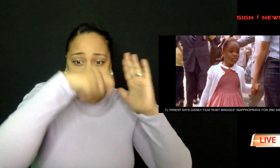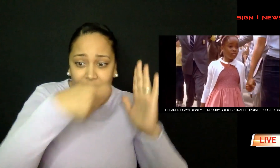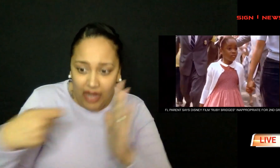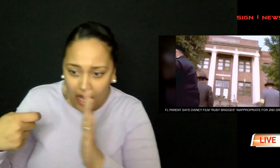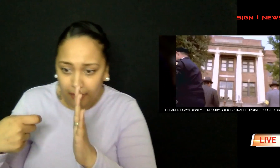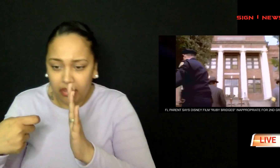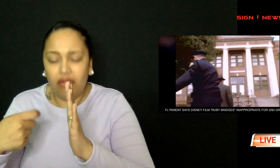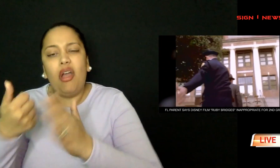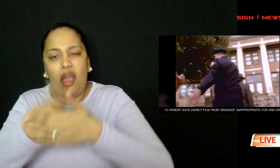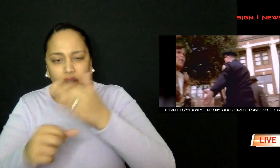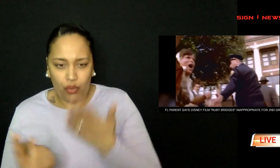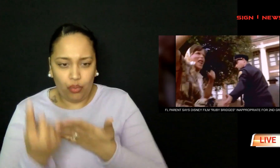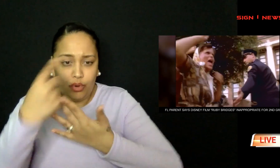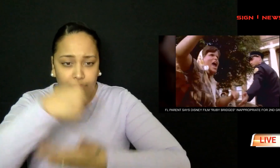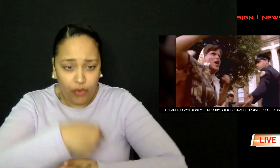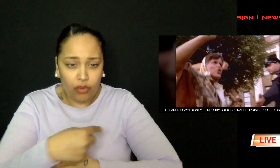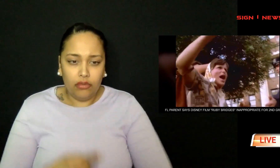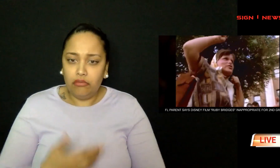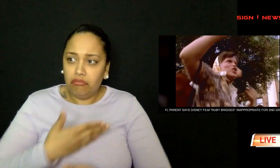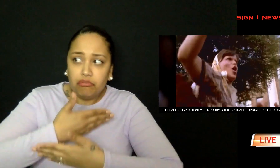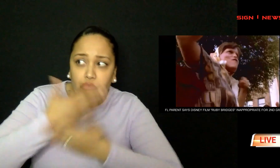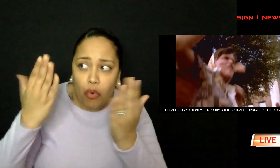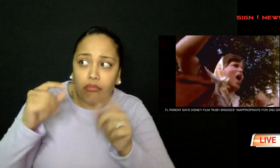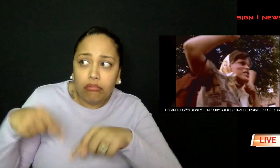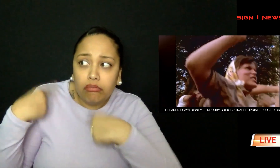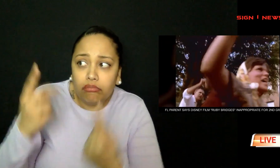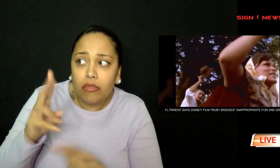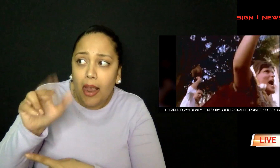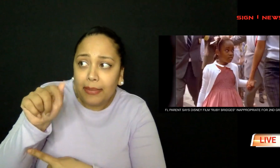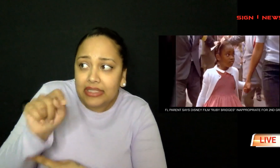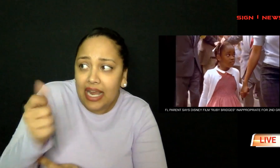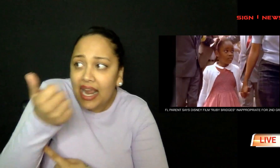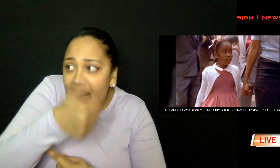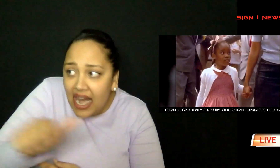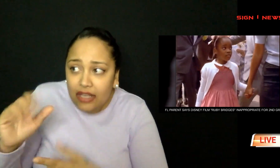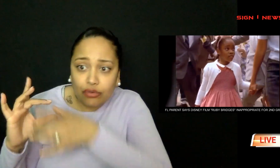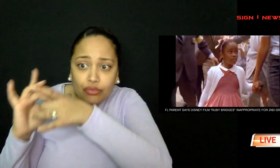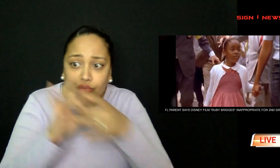how lessons on race sexuality and gender are taught in the classroom now the film is under